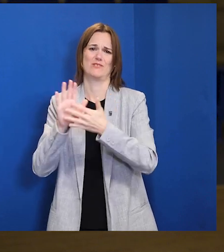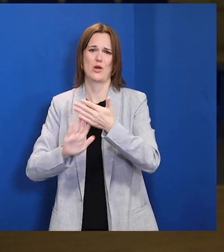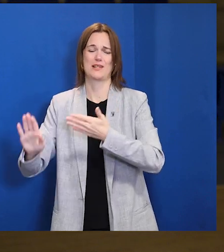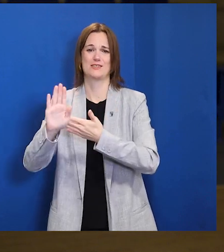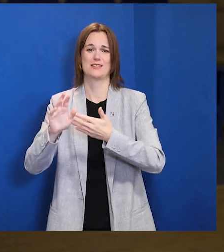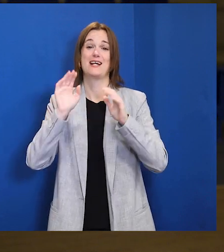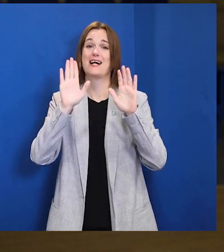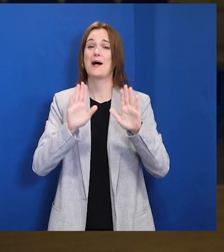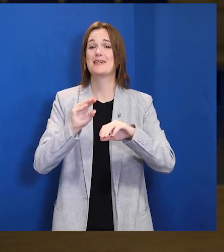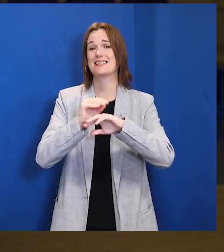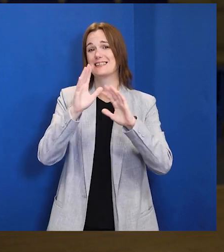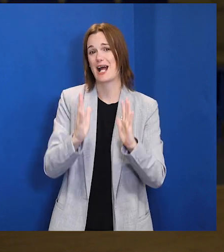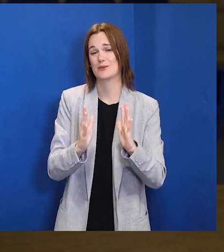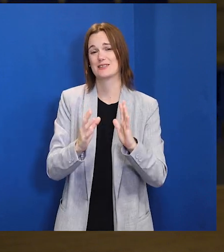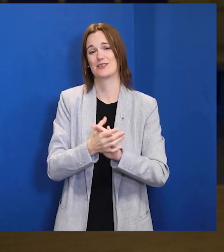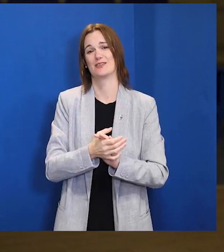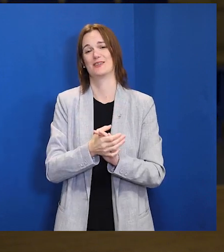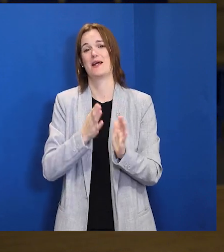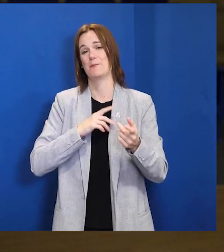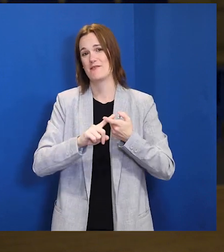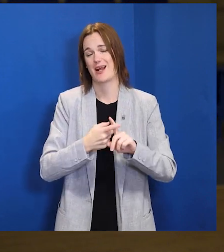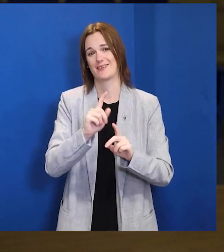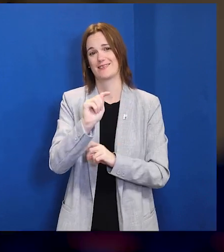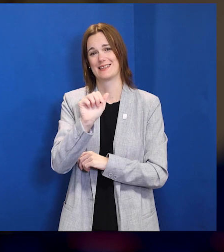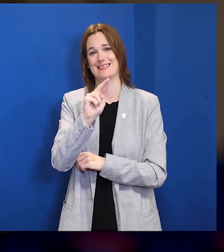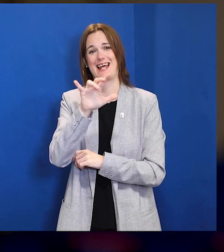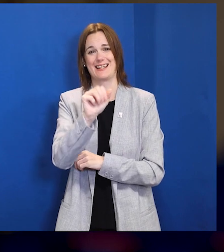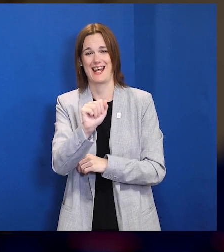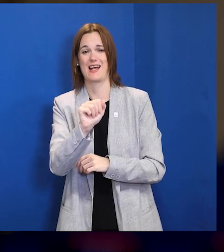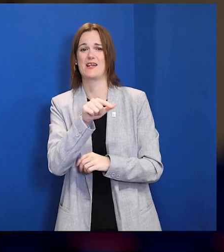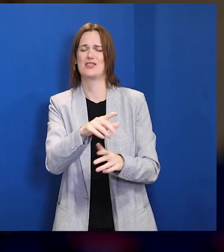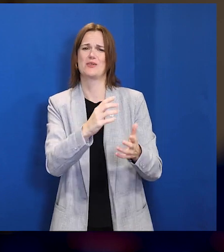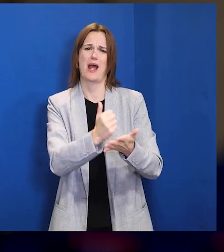and the faculty of such a great community college. into an amazing counselor